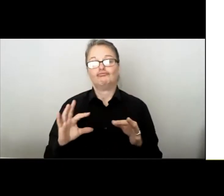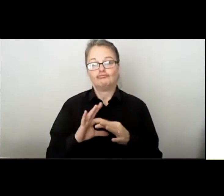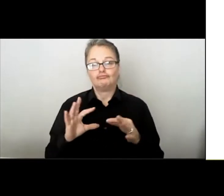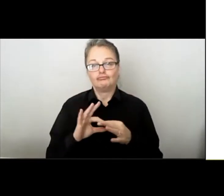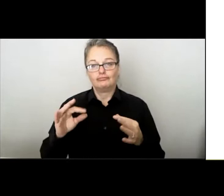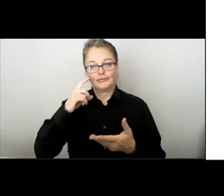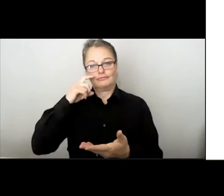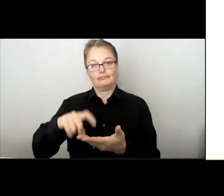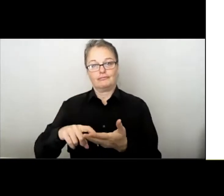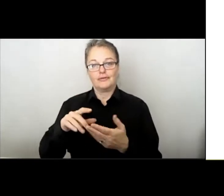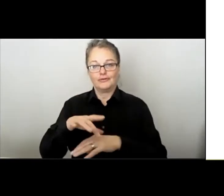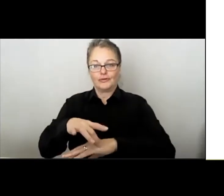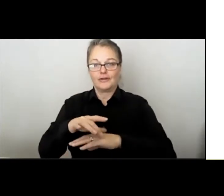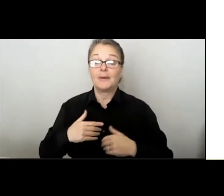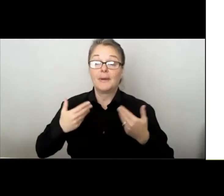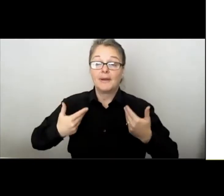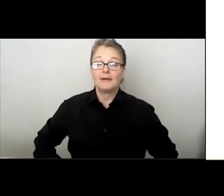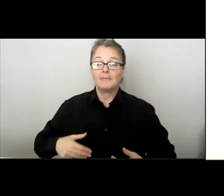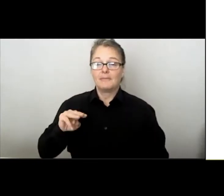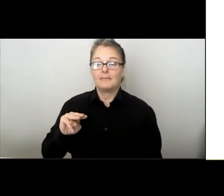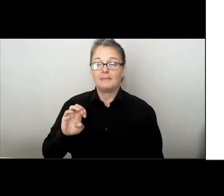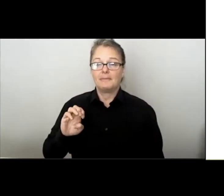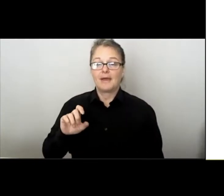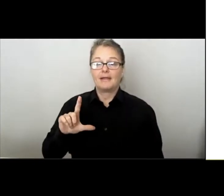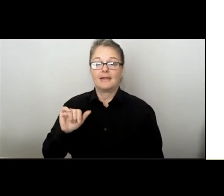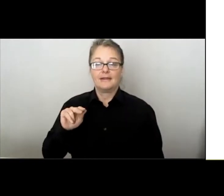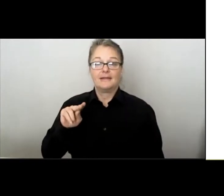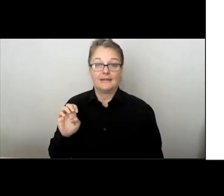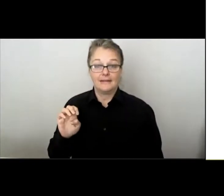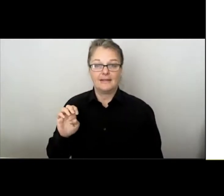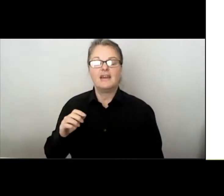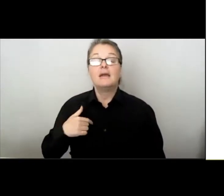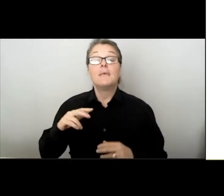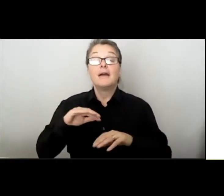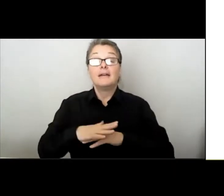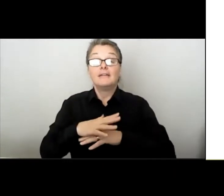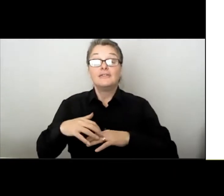MY NAME IS MELANIE MARSDEN MEYERS. MY INDIGENOUS NAME IS “SHE CARRIES THE